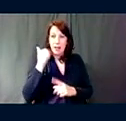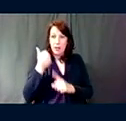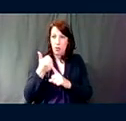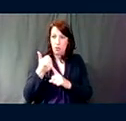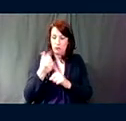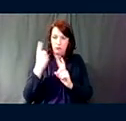EXTRACTED SUBSISTENCE BASED